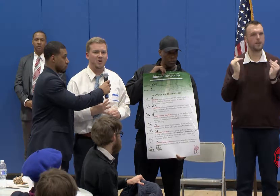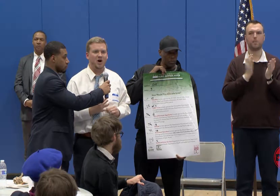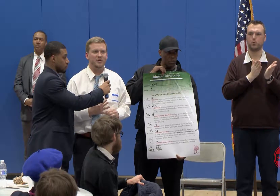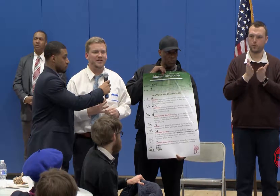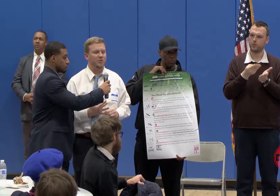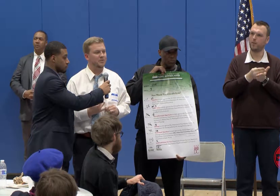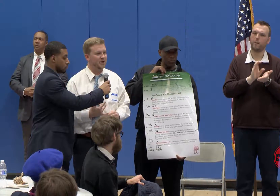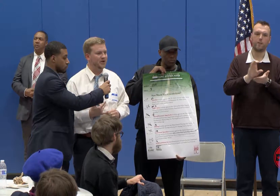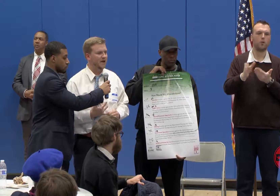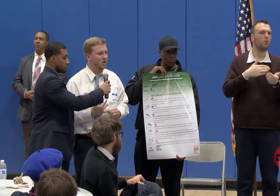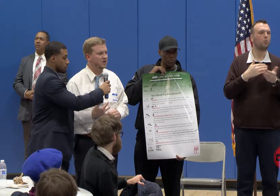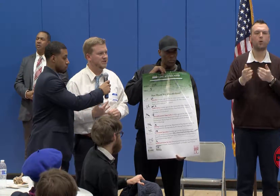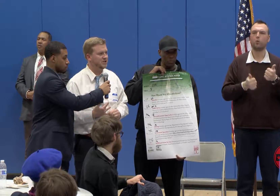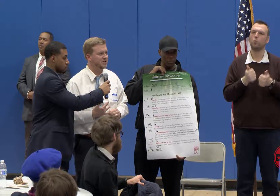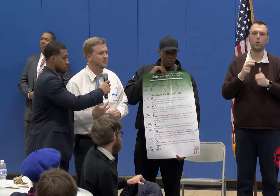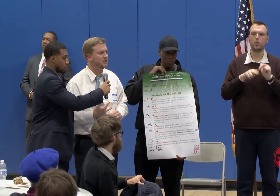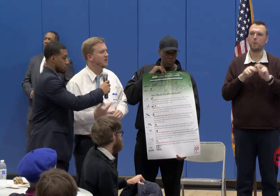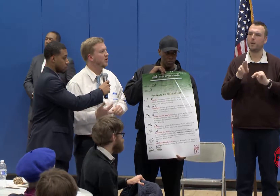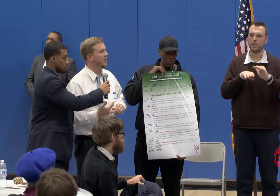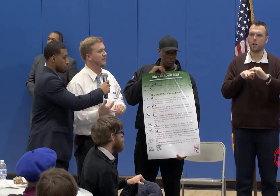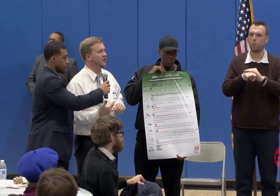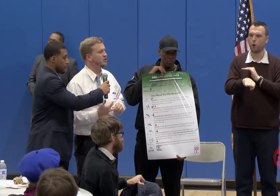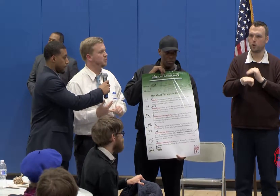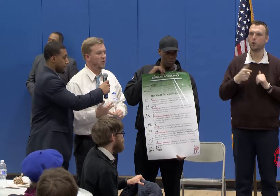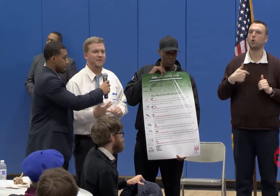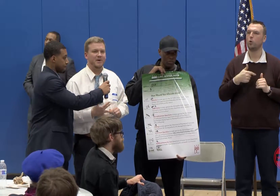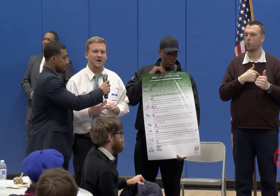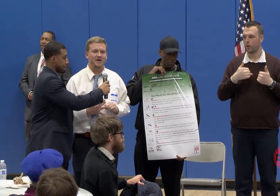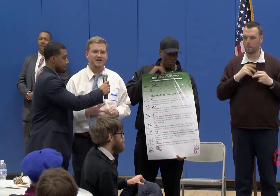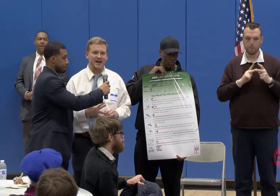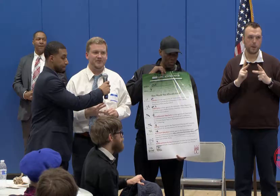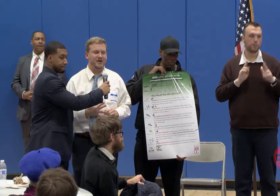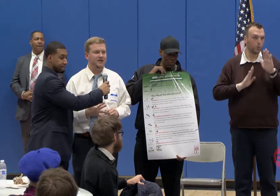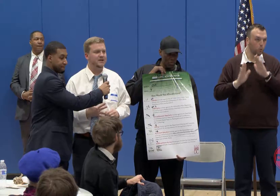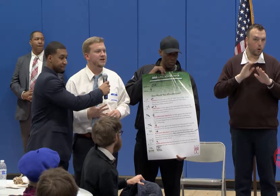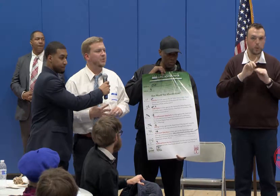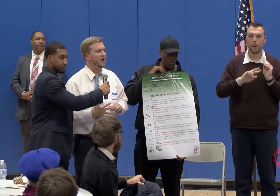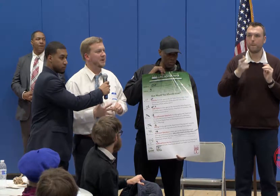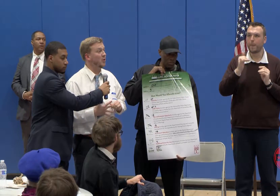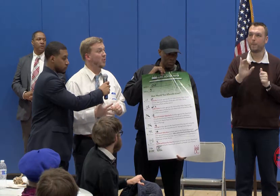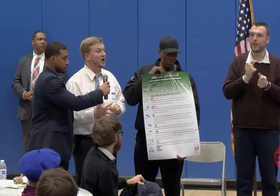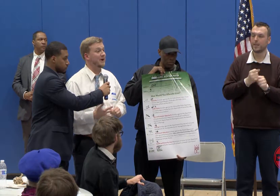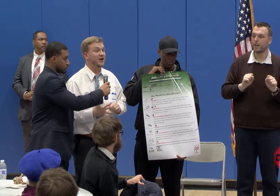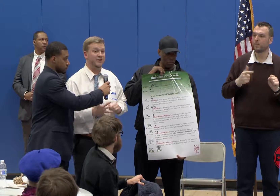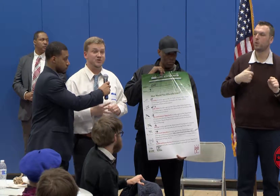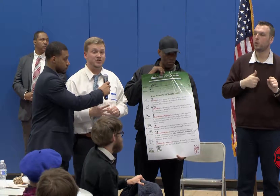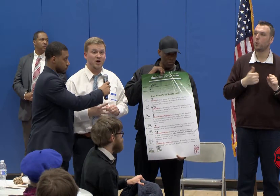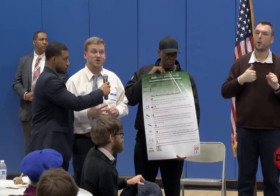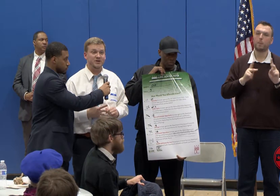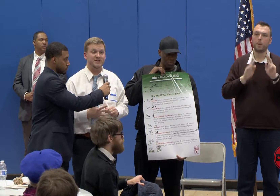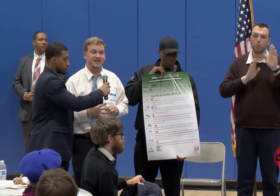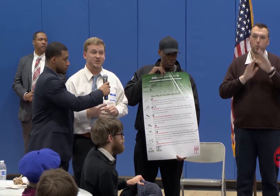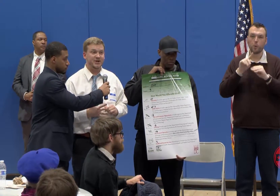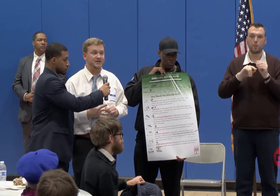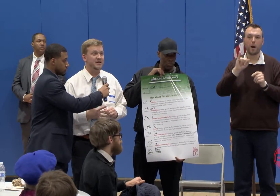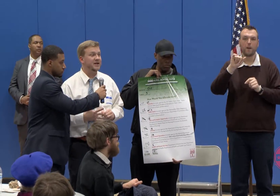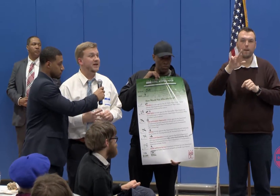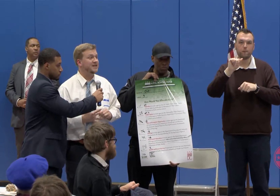REGARDLESS OF WHAT BUILDING THEY WALKED INTO. WE HAD FOLKS WORRIED ABOUT PUBLIC SAFETY. WE HAD PEOPLE WORRIED ABOUT INFRASTRUCTURE IN THE DISTRICT,